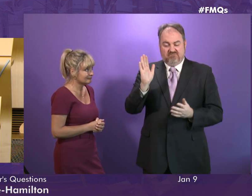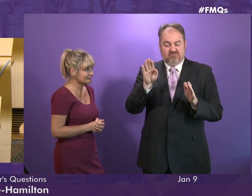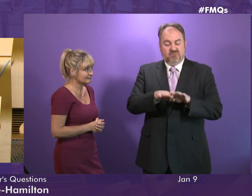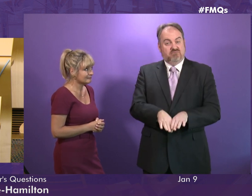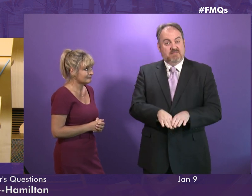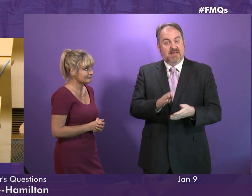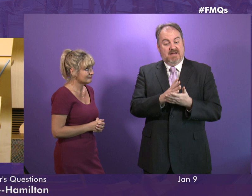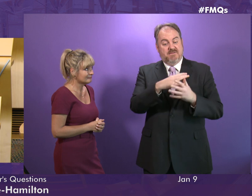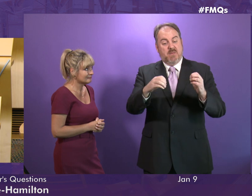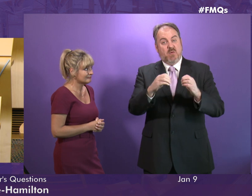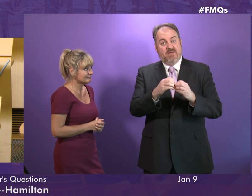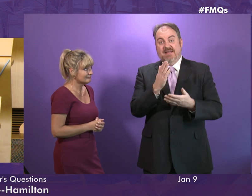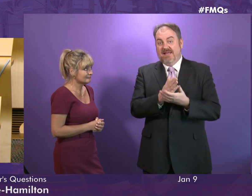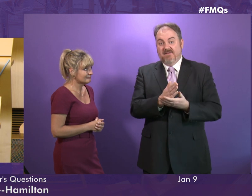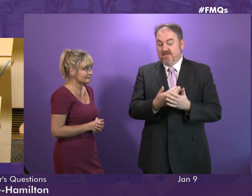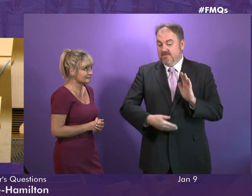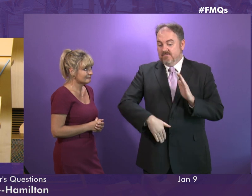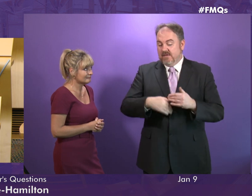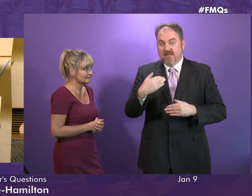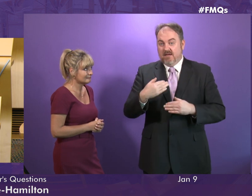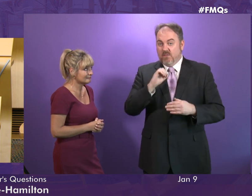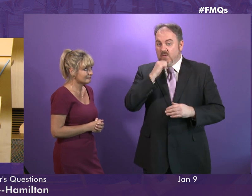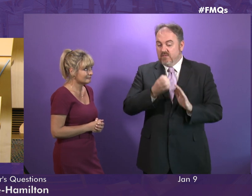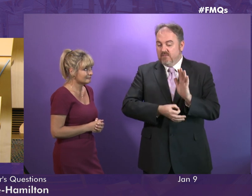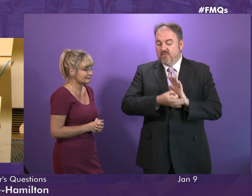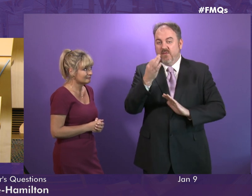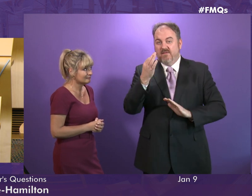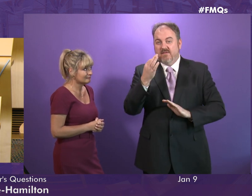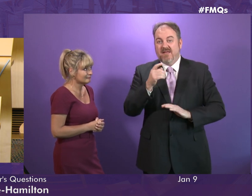if improvements are not made. Does the First Minister agree that that is symptomatic of